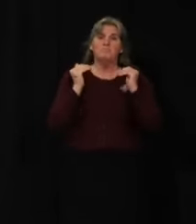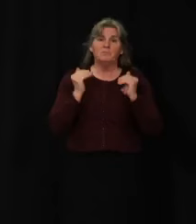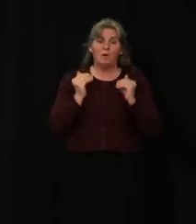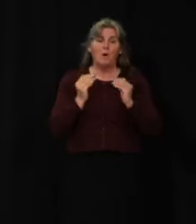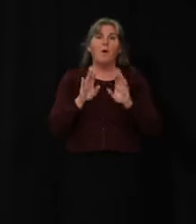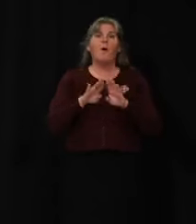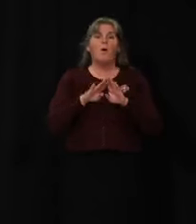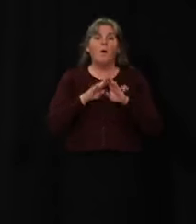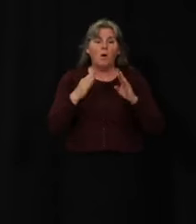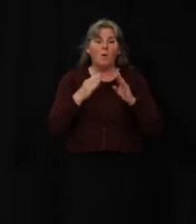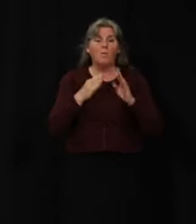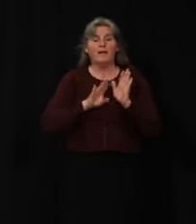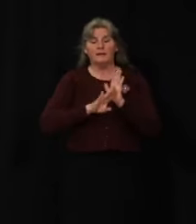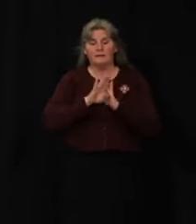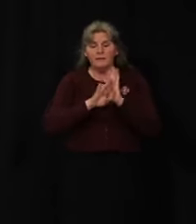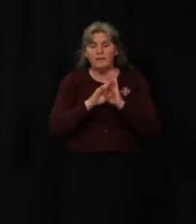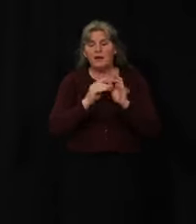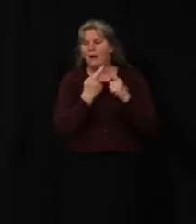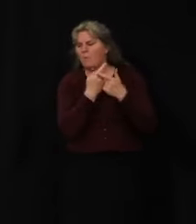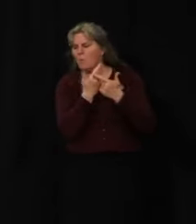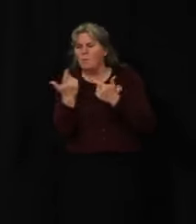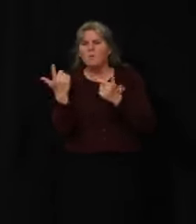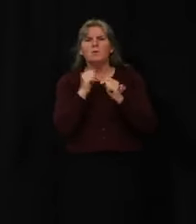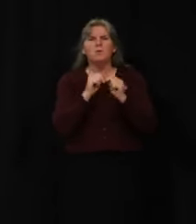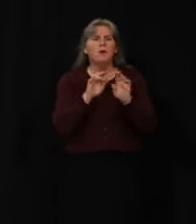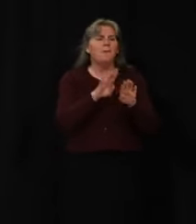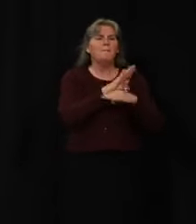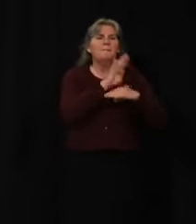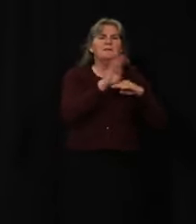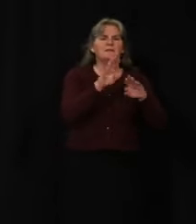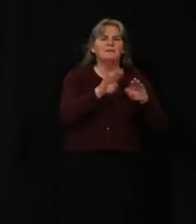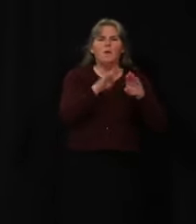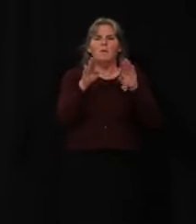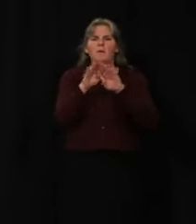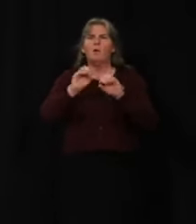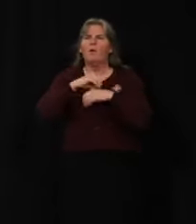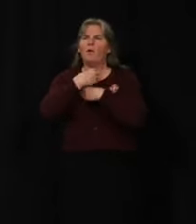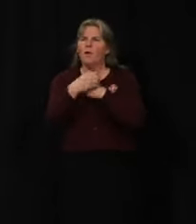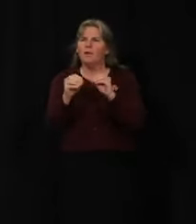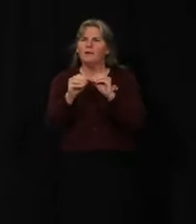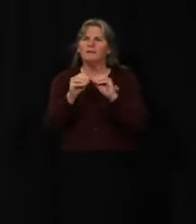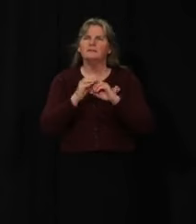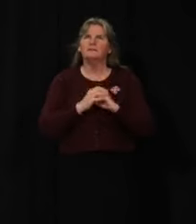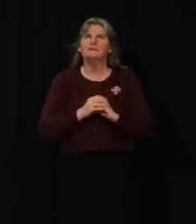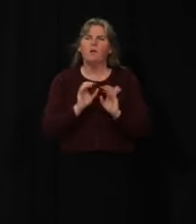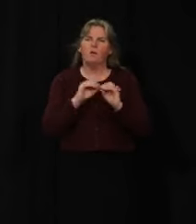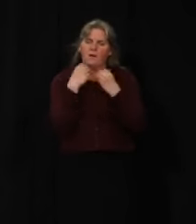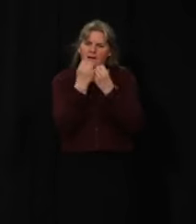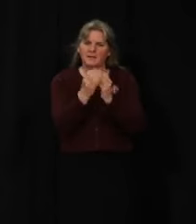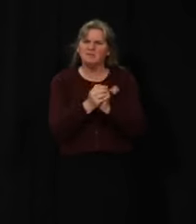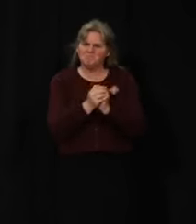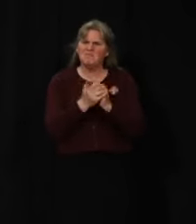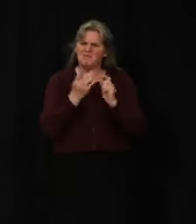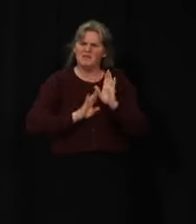guidelines for businesses and organizations. We have already added guidelines